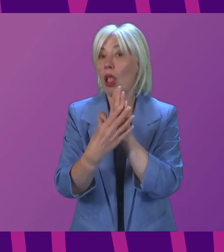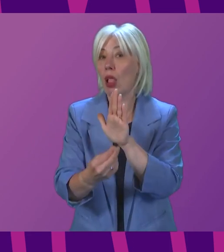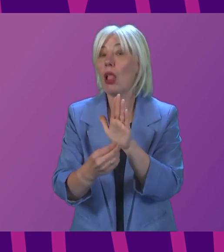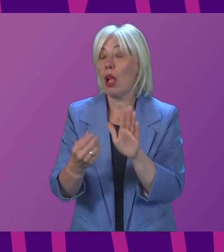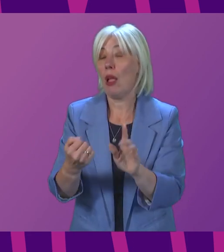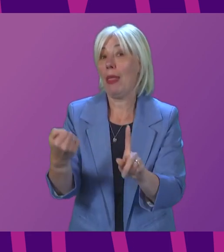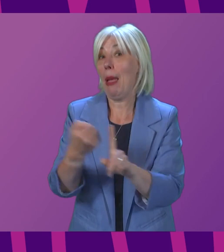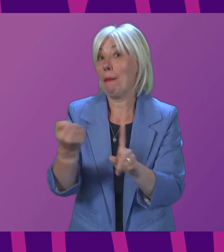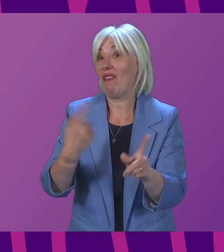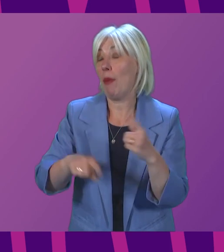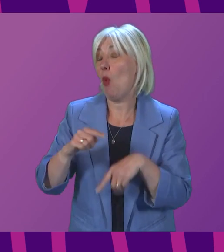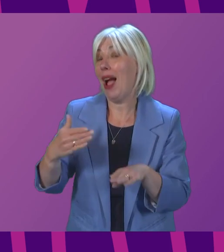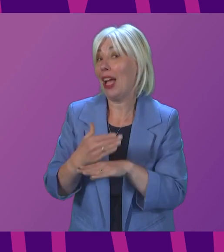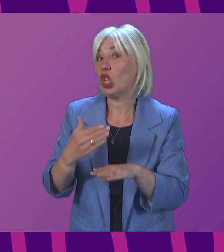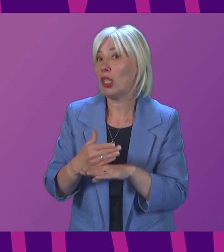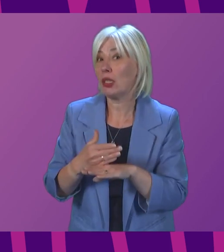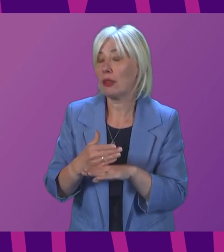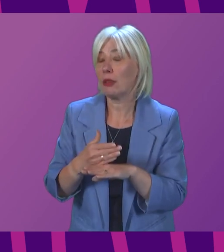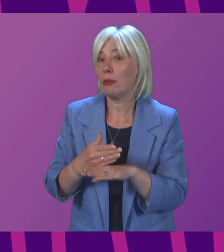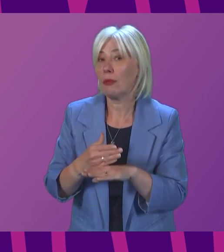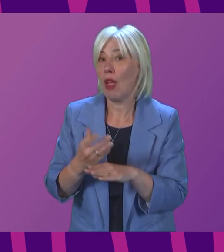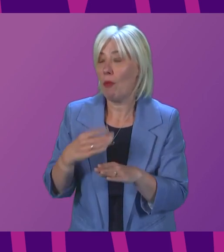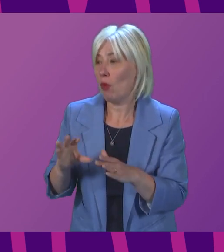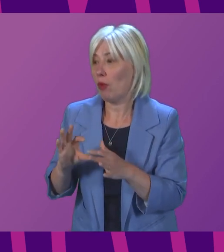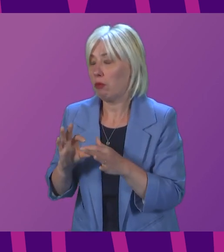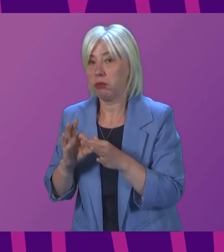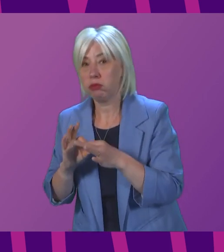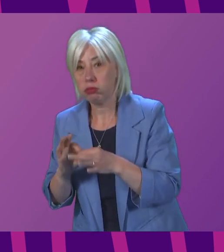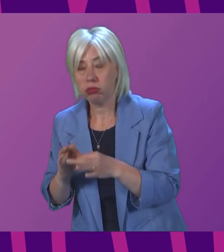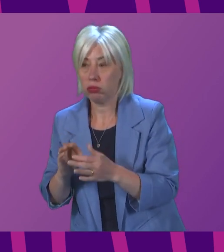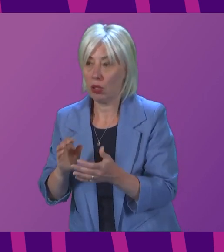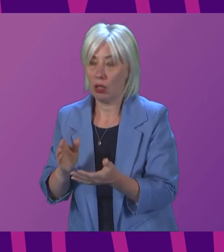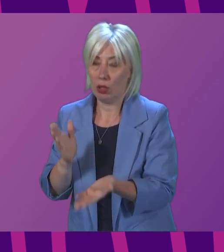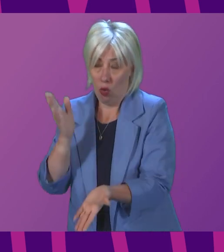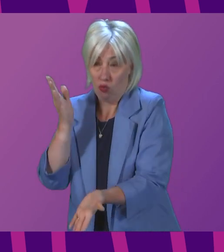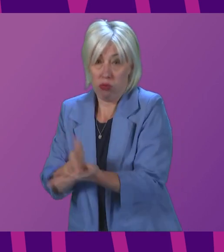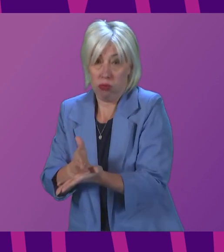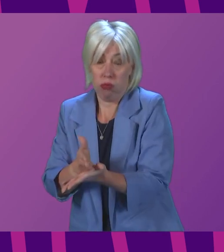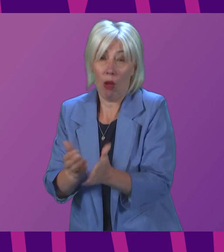of our actions in relation to both relative and absolute poverty, and projecting poverty